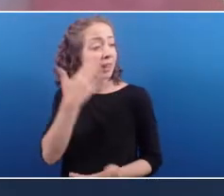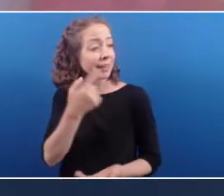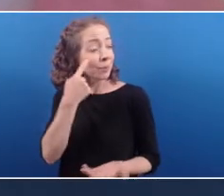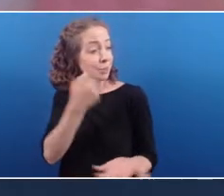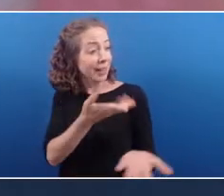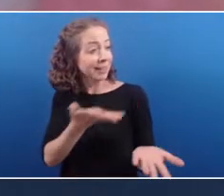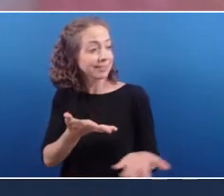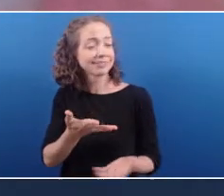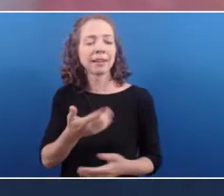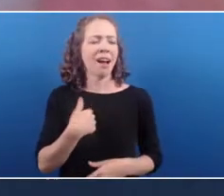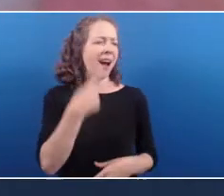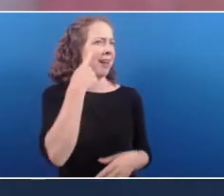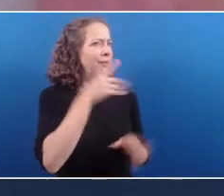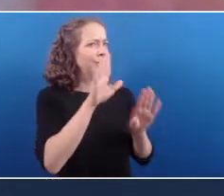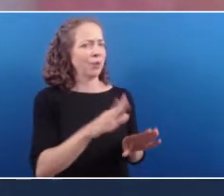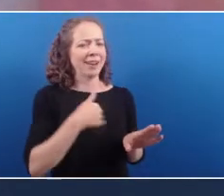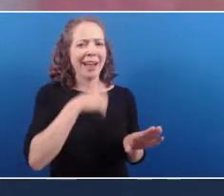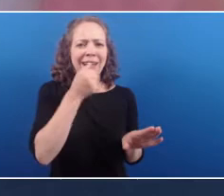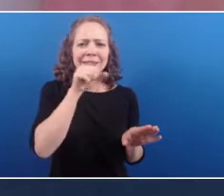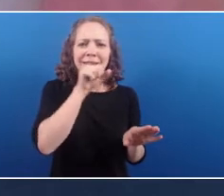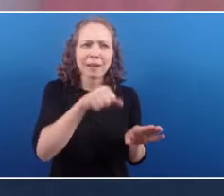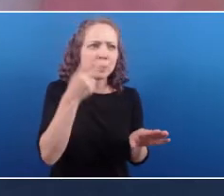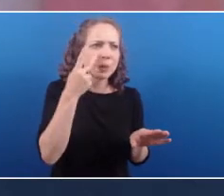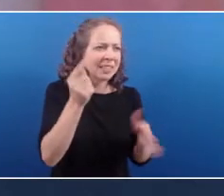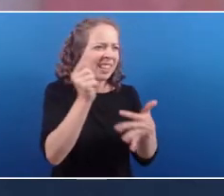I really love just kind of seeing a lot of these things in action in real time. So.